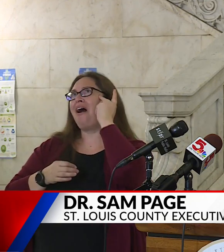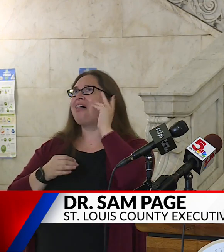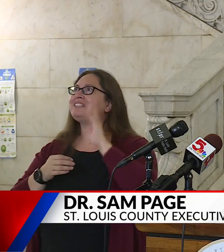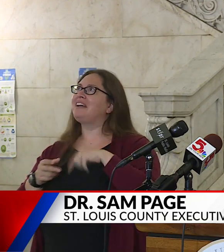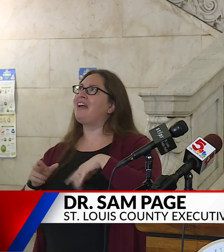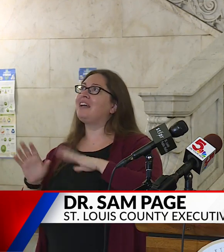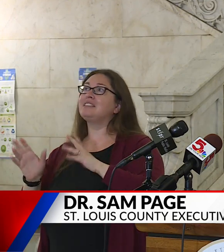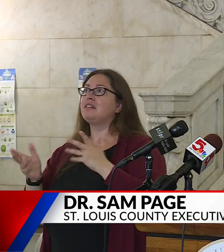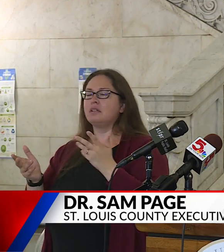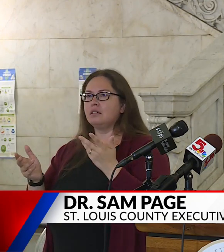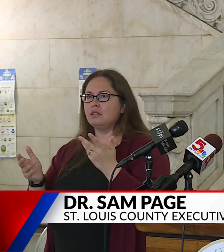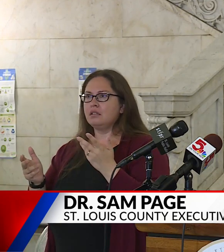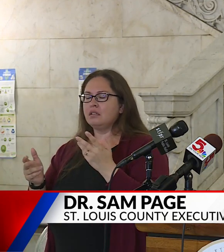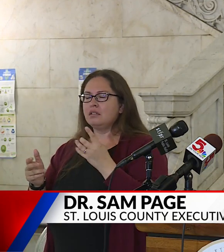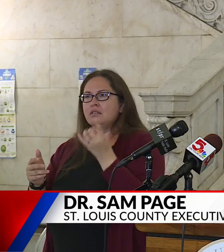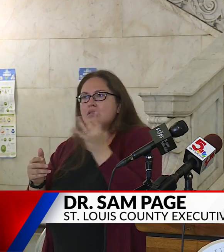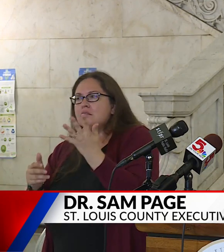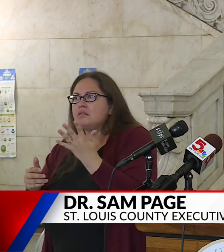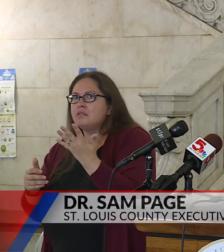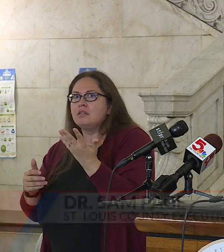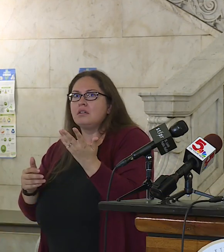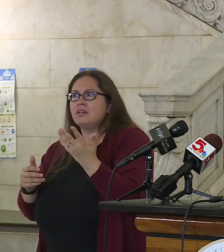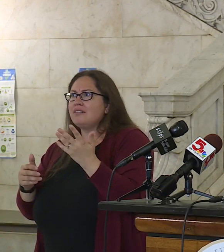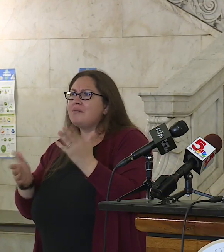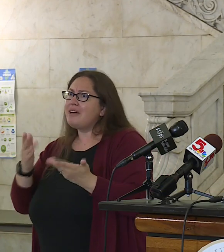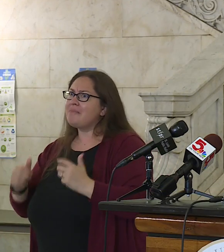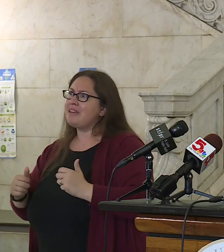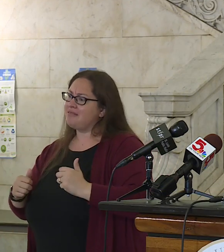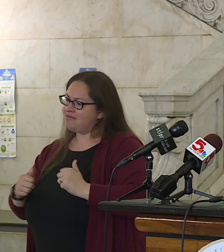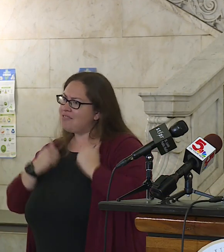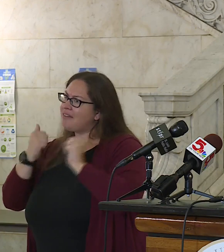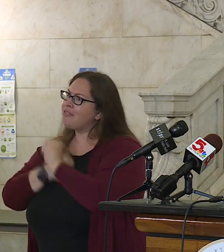DOES NOT. CREATING DISTRACTIONS FOR POLITICAL GAIN IT'S SHORT-SIGHTED AT